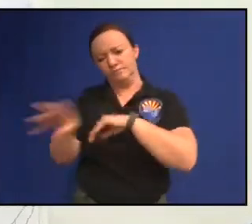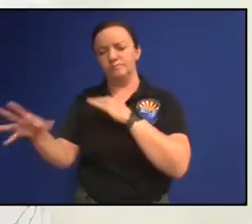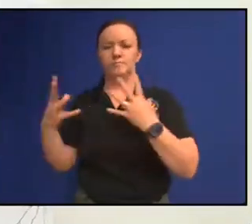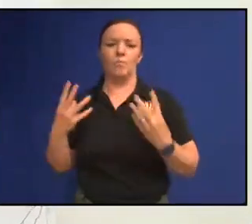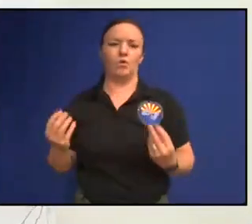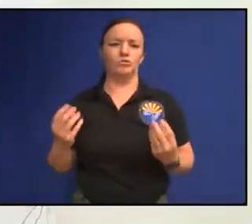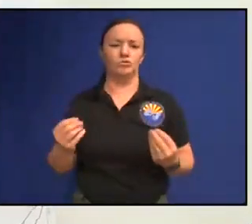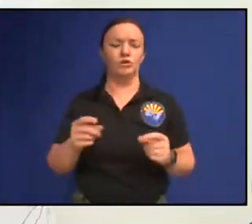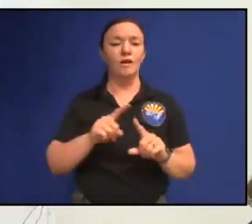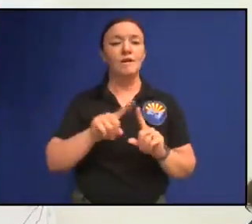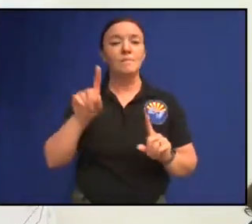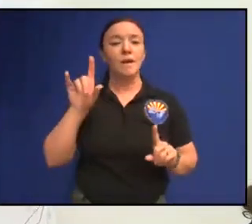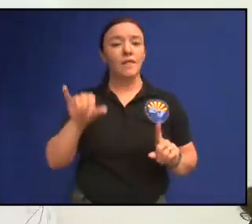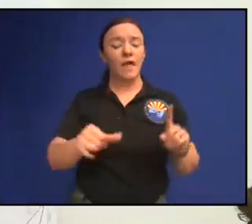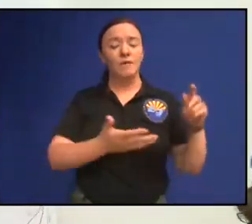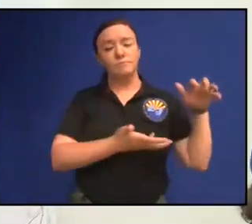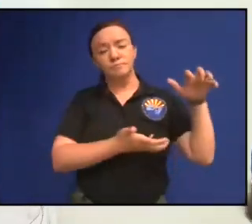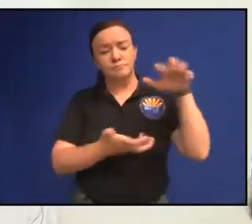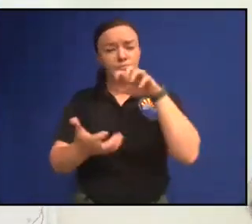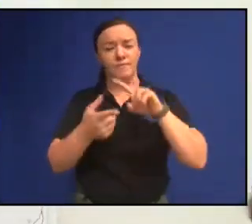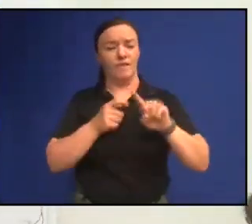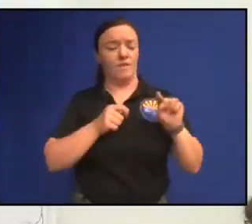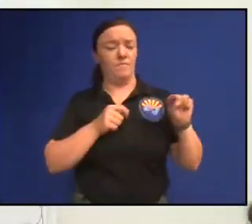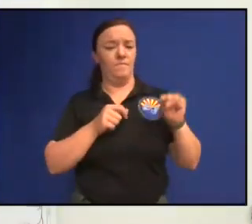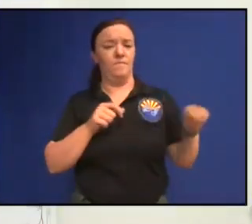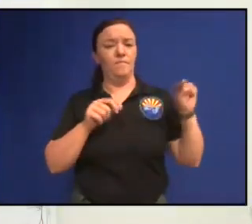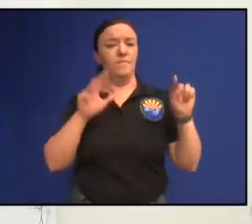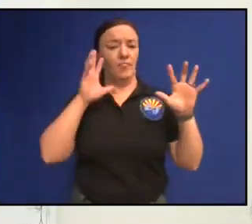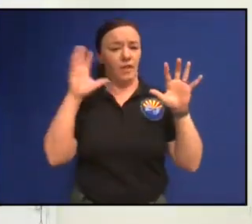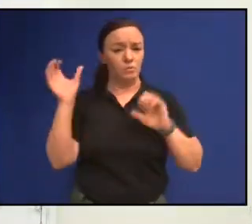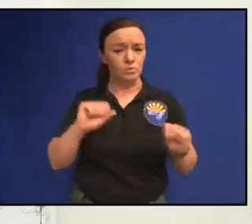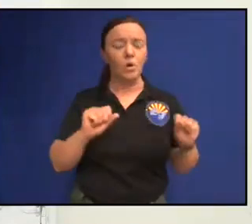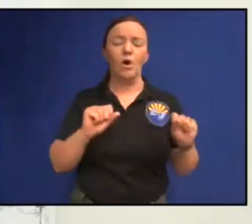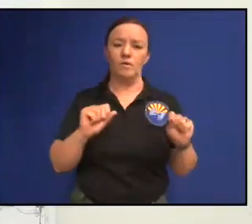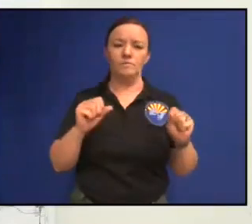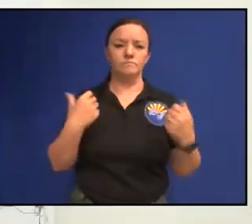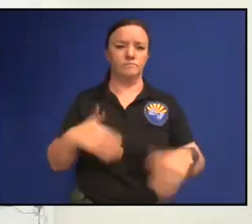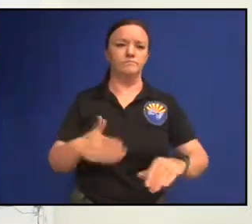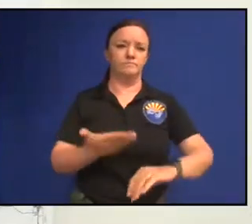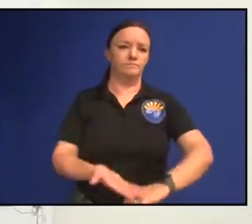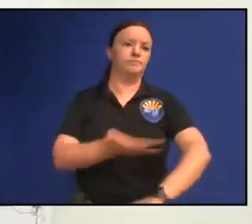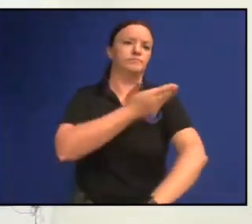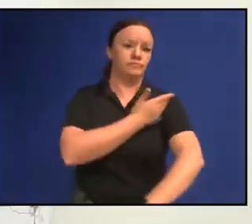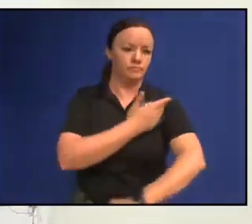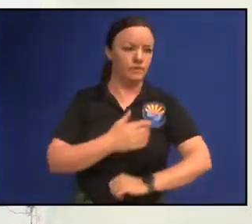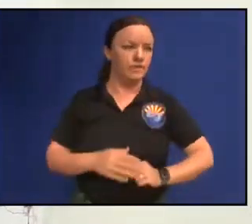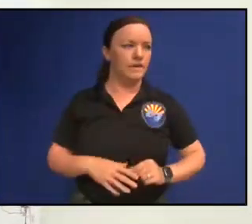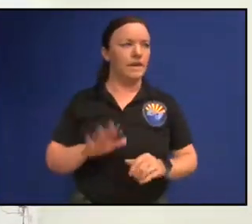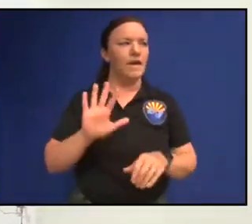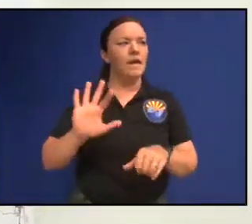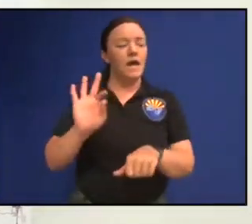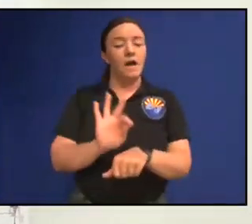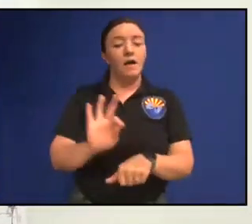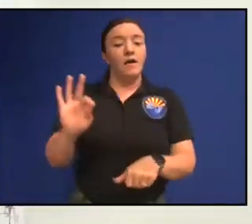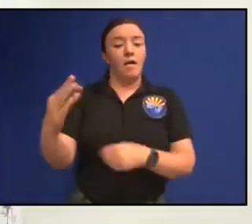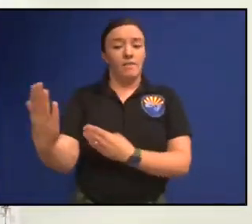REALLY ENHANCED THAT. 00 THIS MORNING YOU'LL START SEEING IN SAN MIGUEL AND MORA COUNTY WHERE THE CREST OF THE SANGRE DE